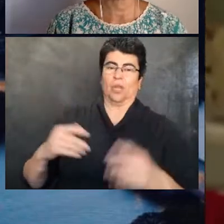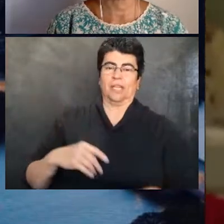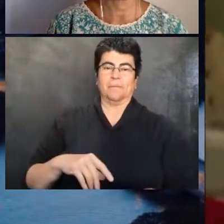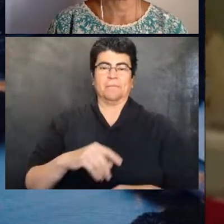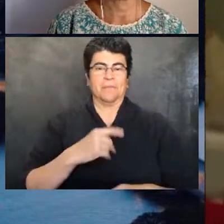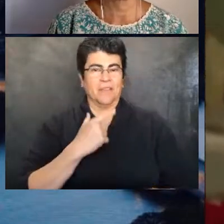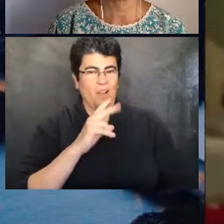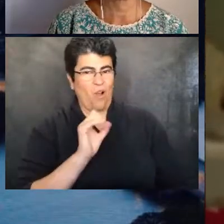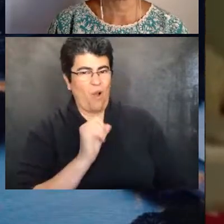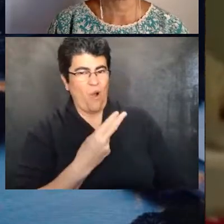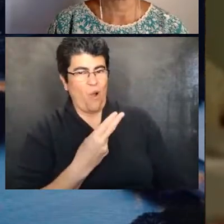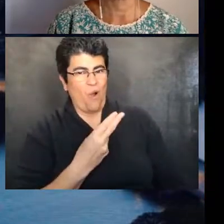Perfect.